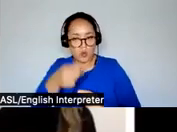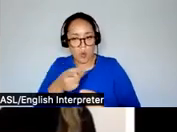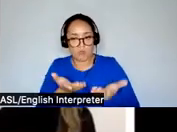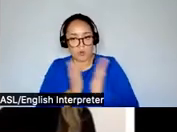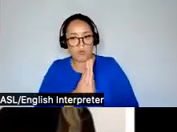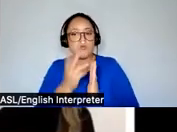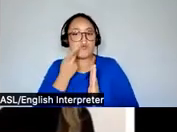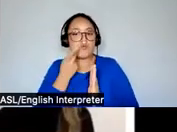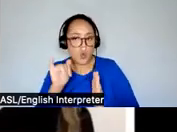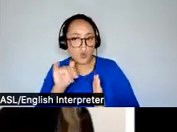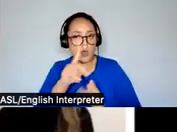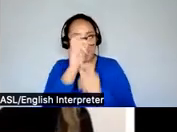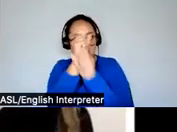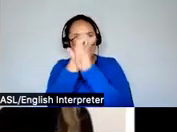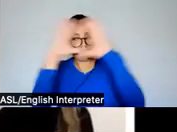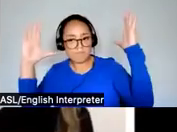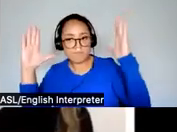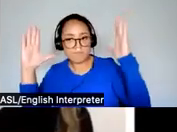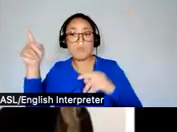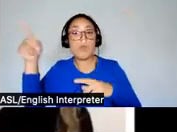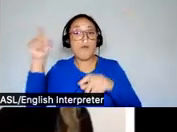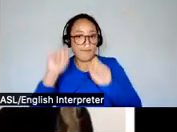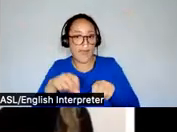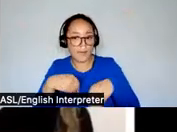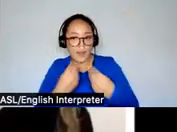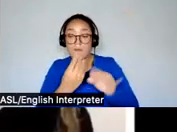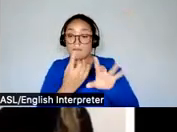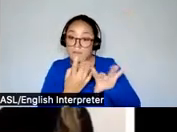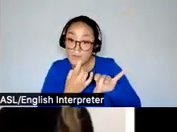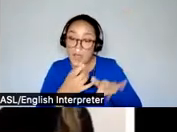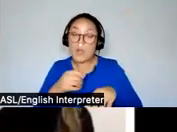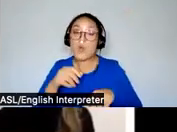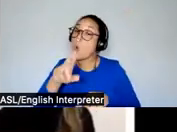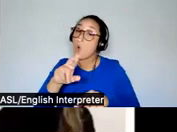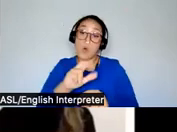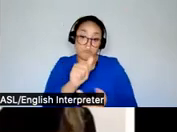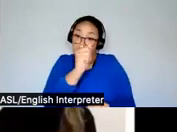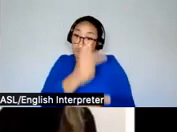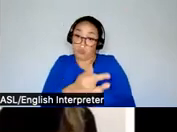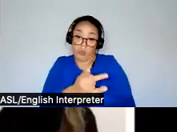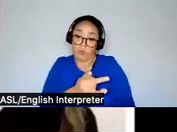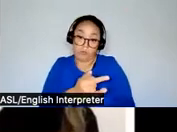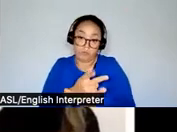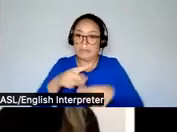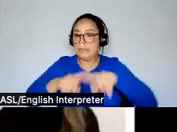And they can provide feedback and approval based on the information you have provided on this application.